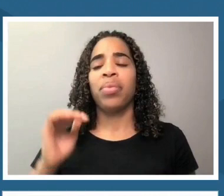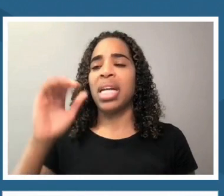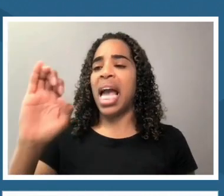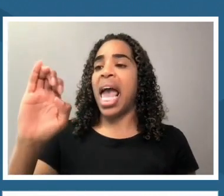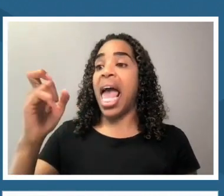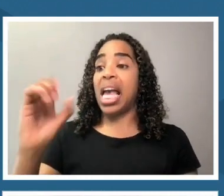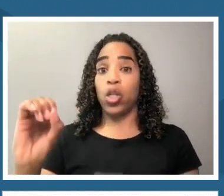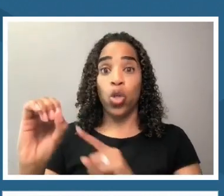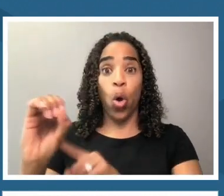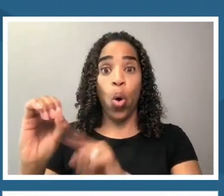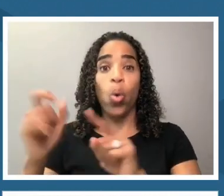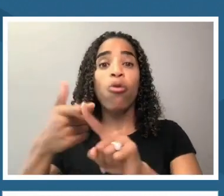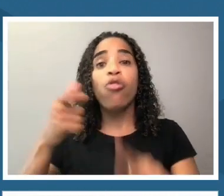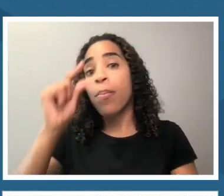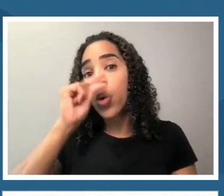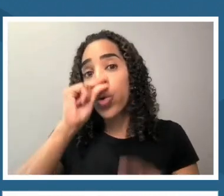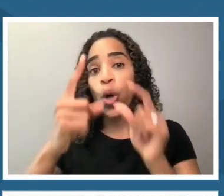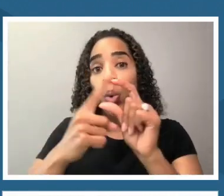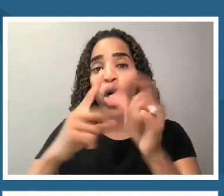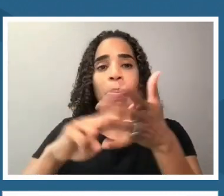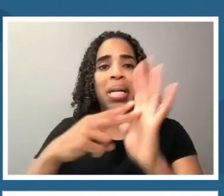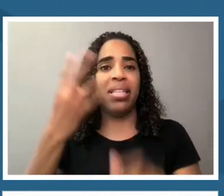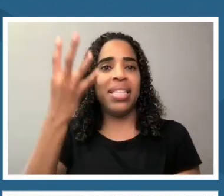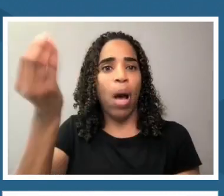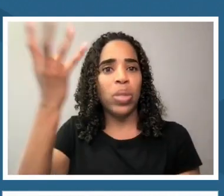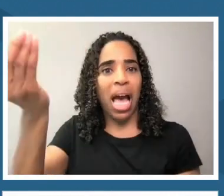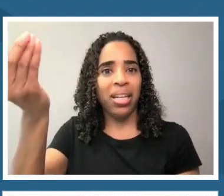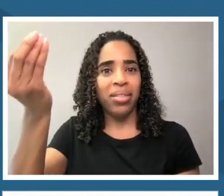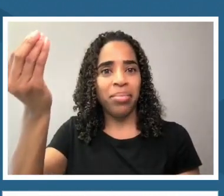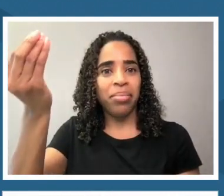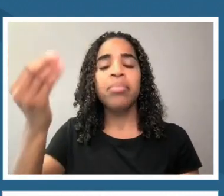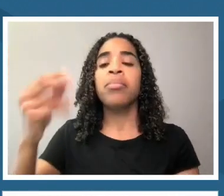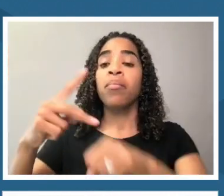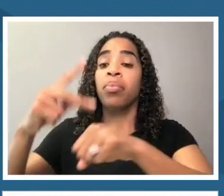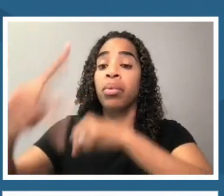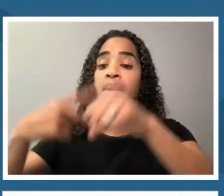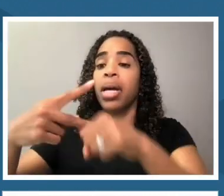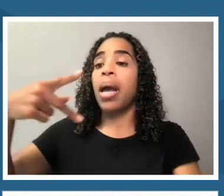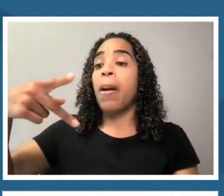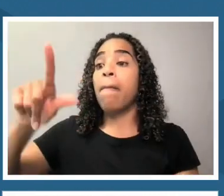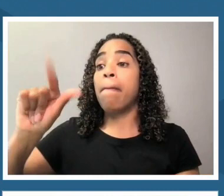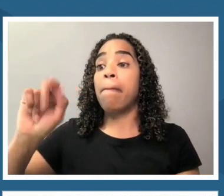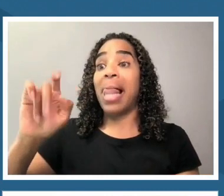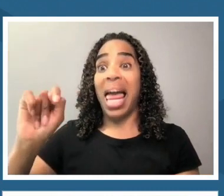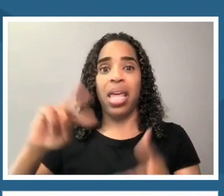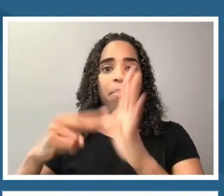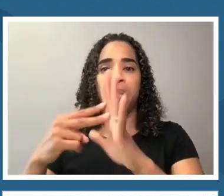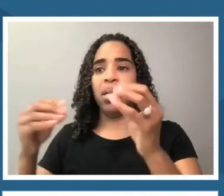outside and planet is basically